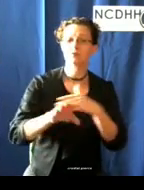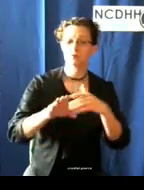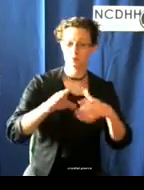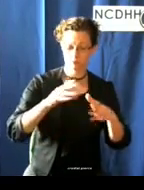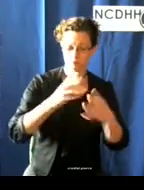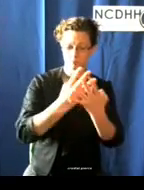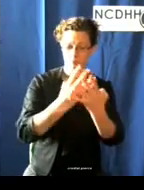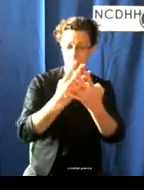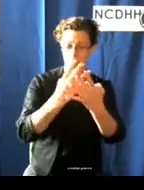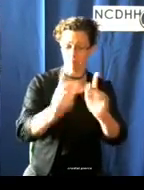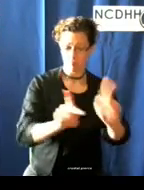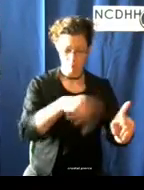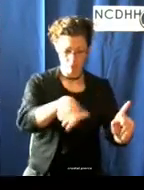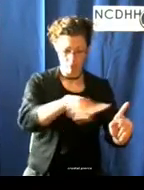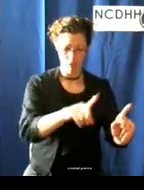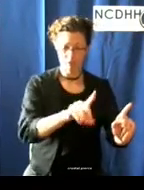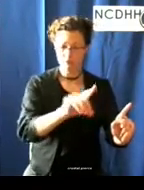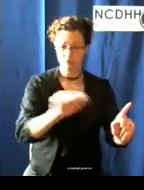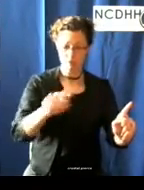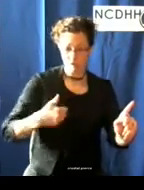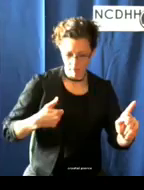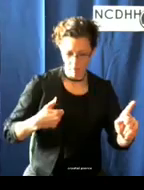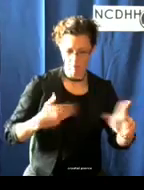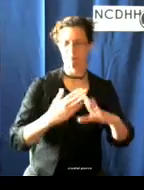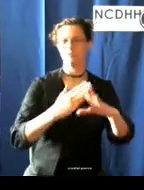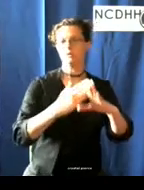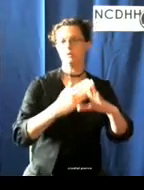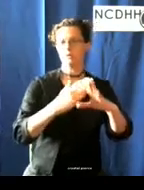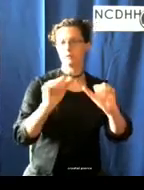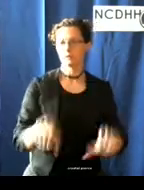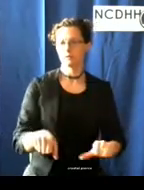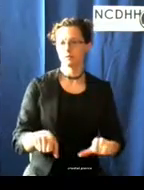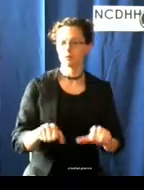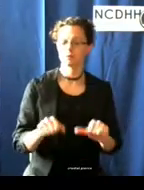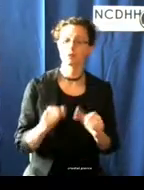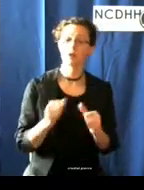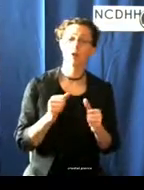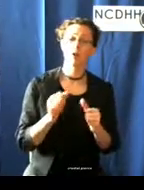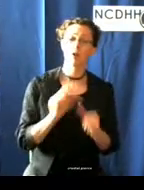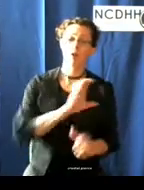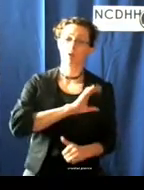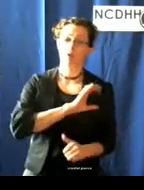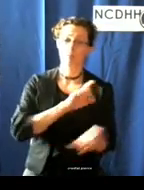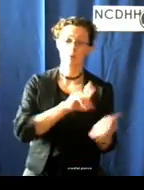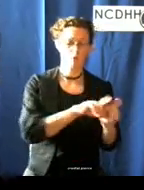AND LAW ENFORCEMENT AND JAIL OFFICIALS MUST ENSURE THAT